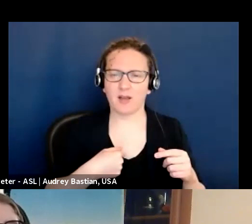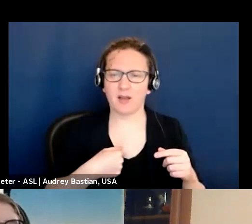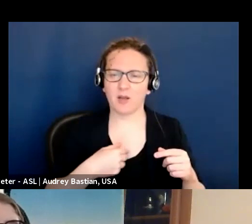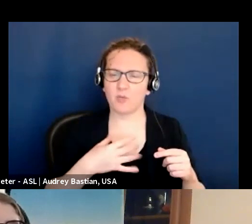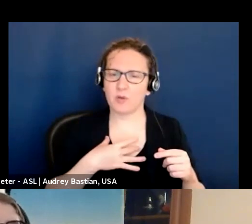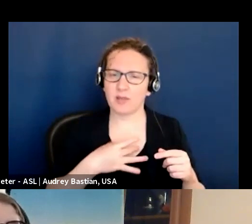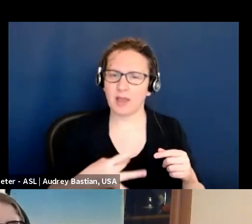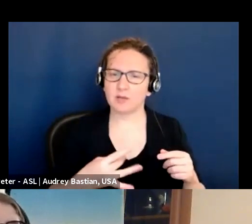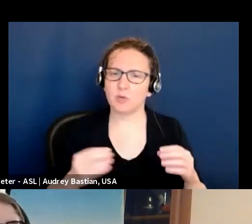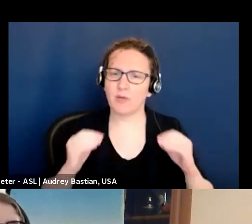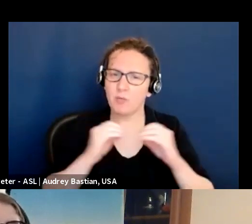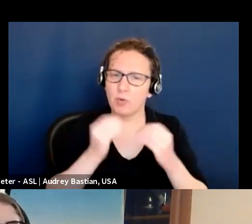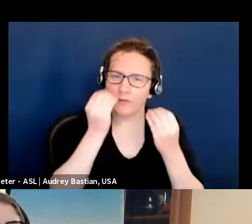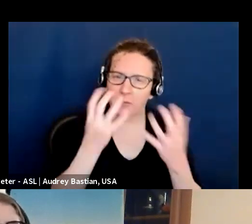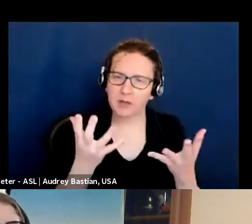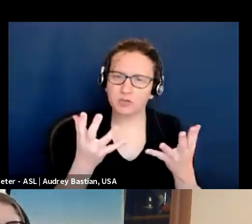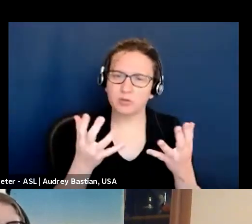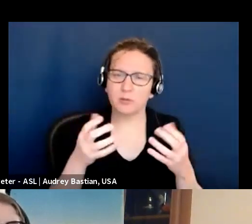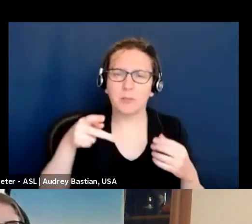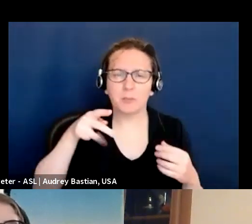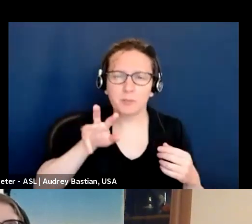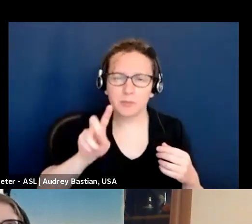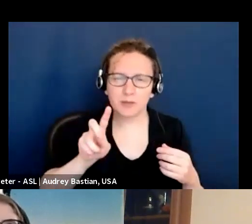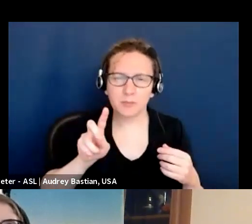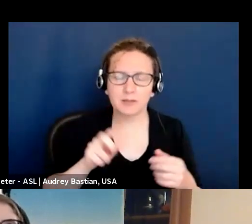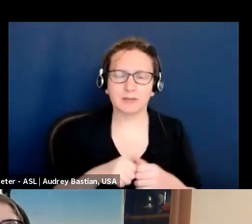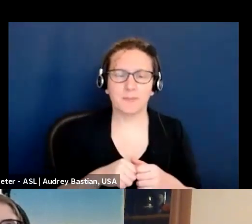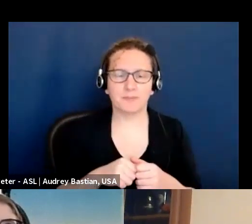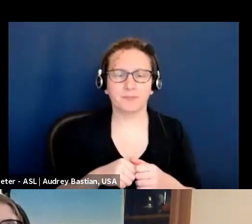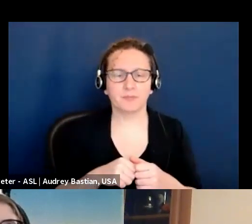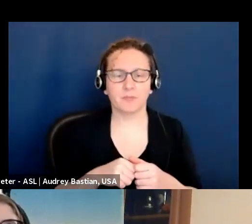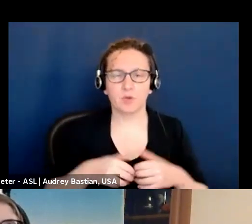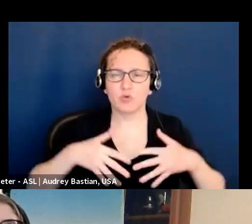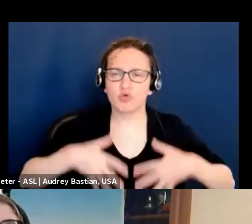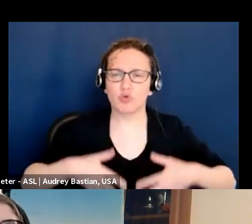give more information about people with disabilities to Georgian people because they